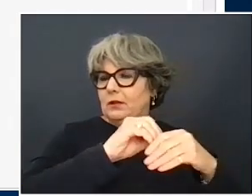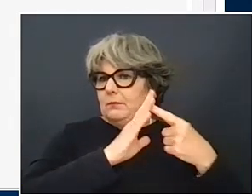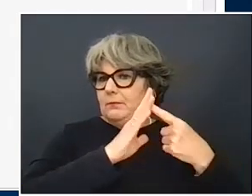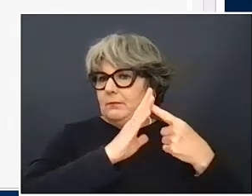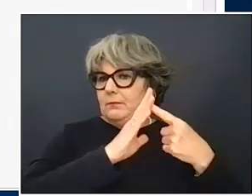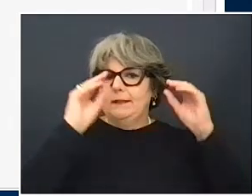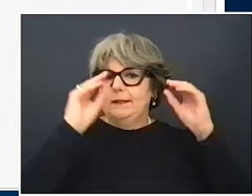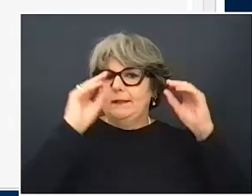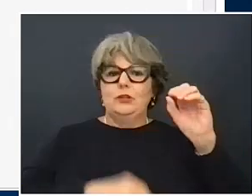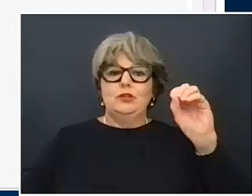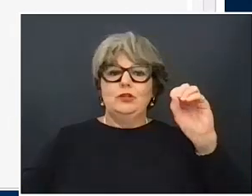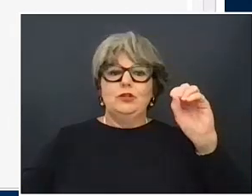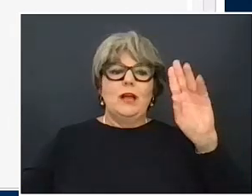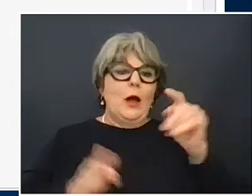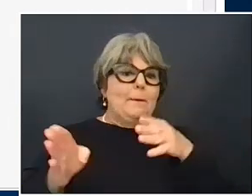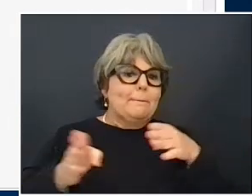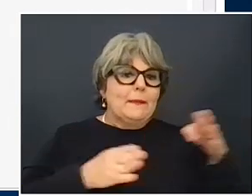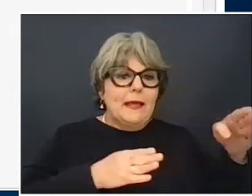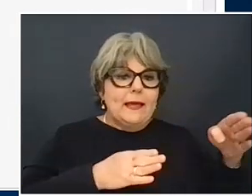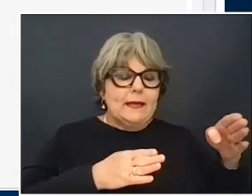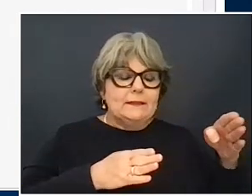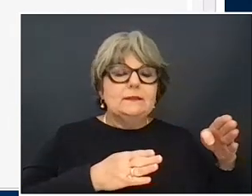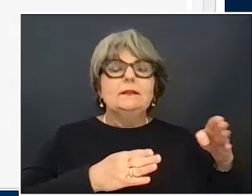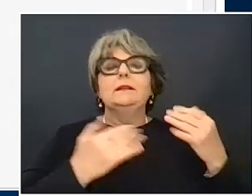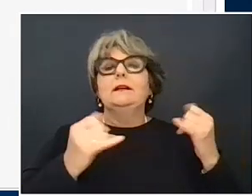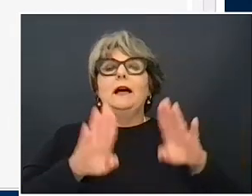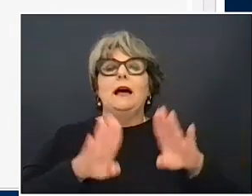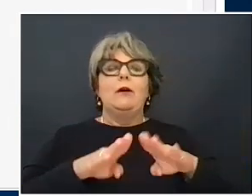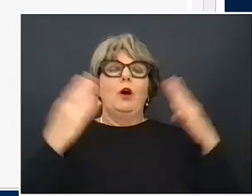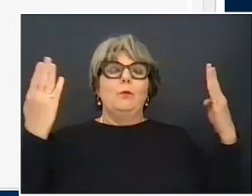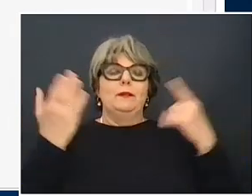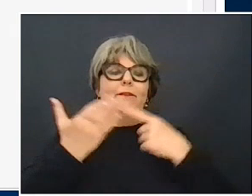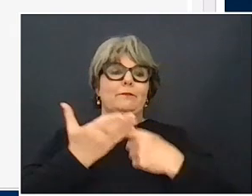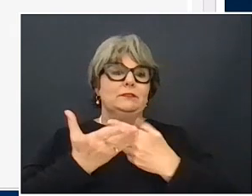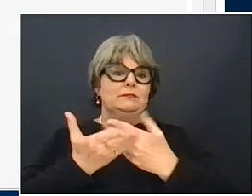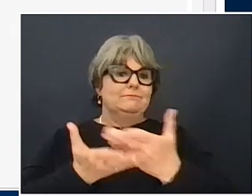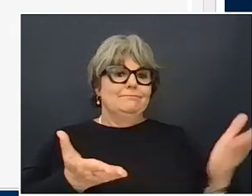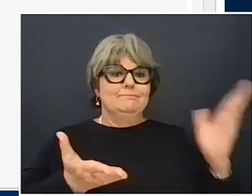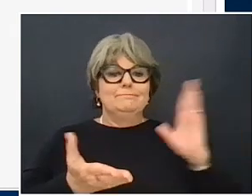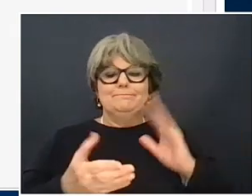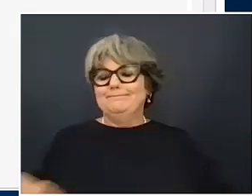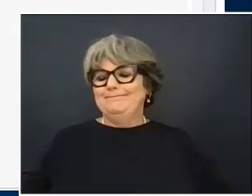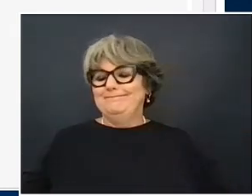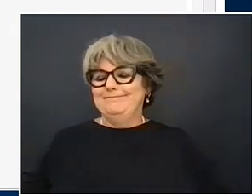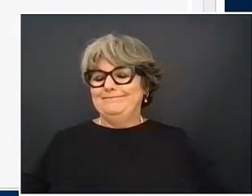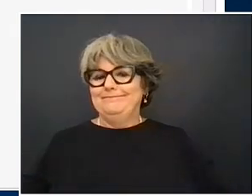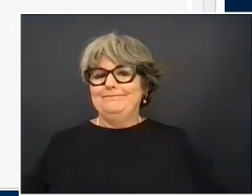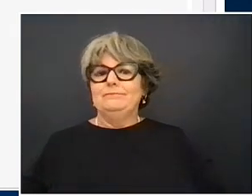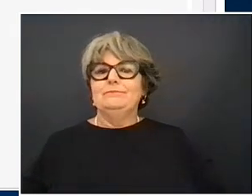So I will stop there and open it up for discussion to the group. Thank you, Herman. And sorry. Sorry for going through that